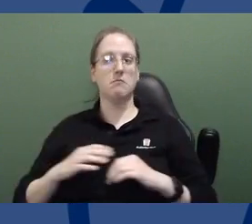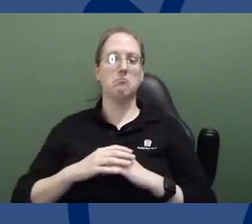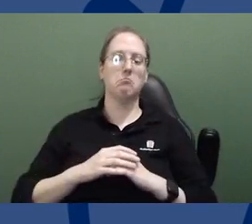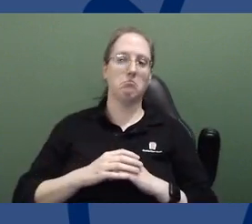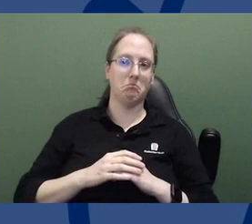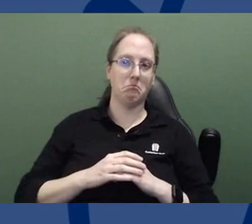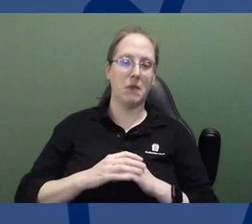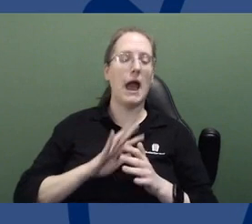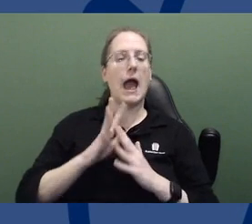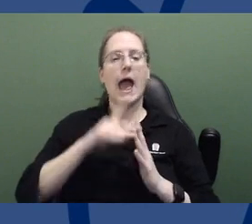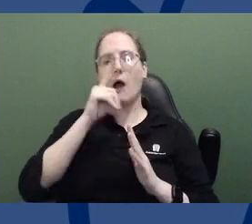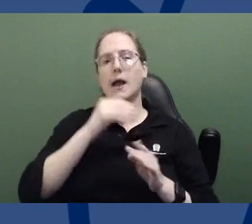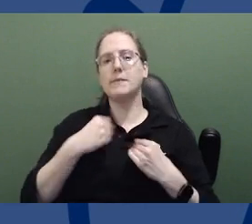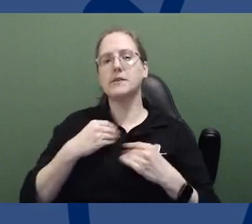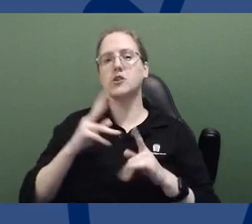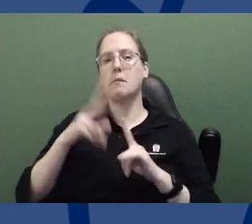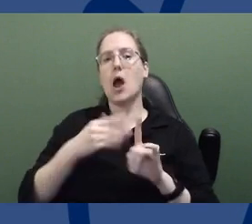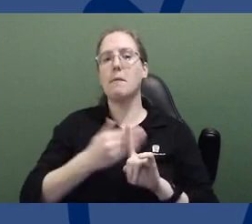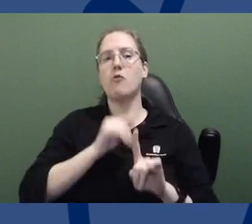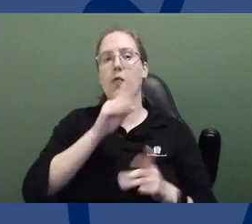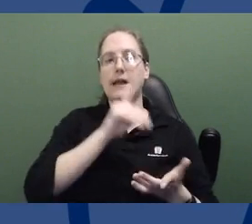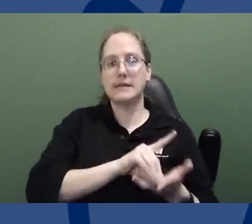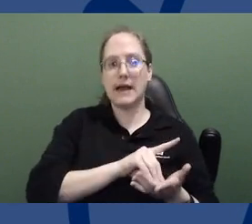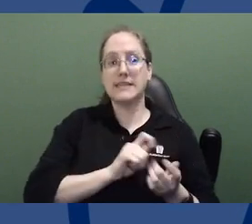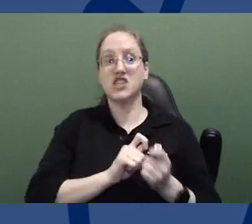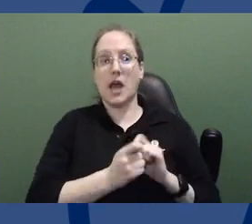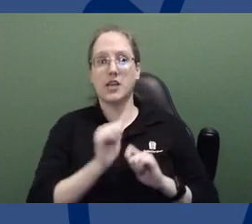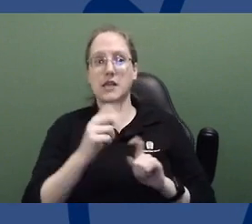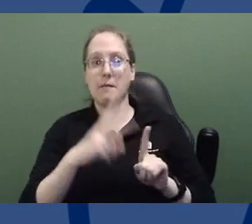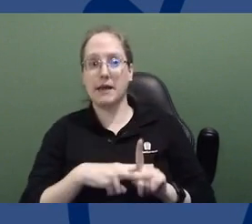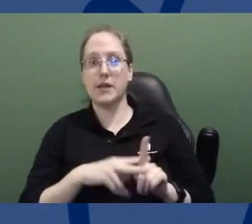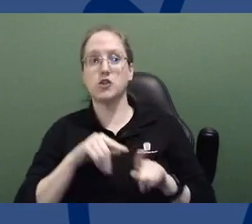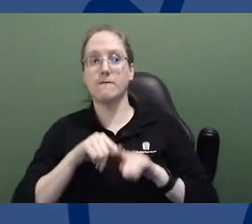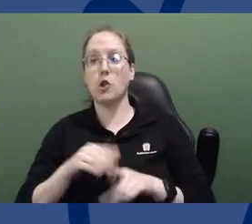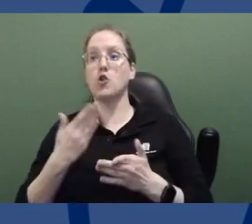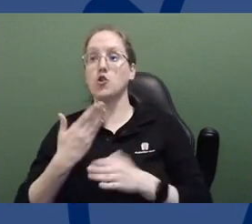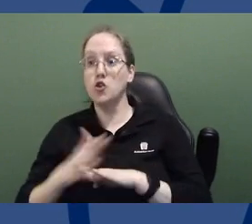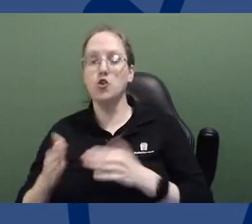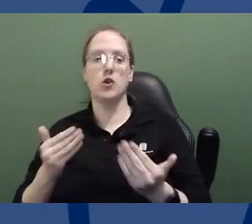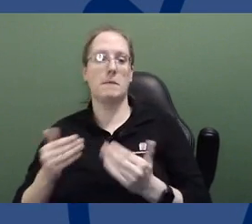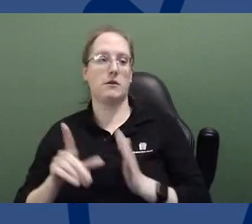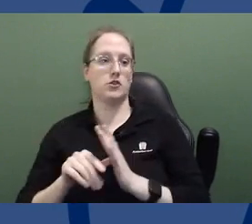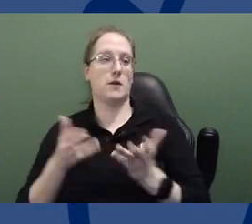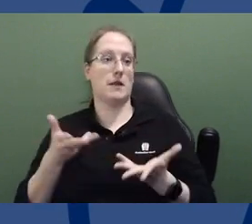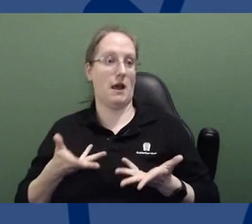thousands, amend their applications to be based on the new comparison periods? I might